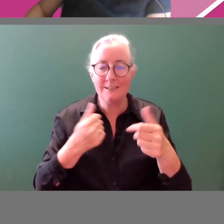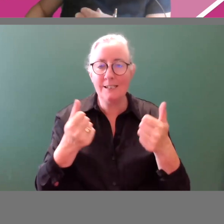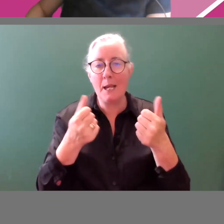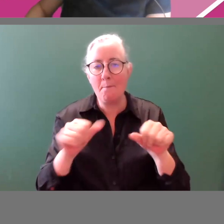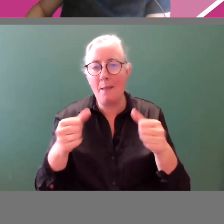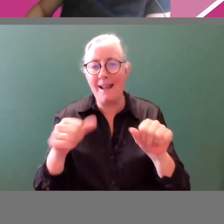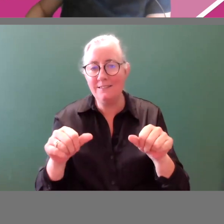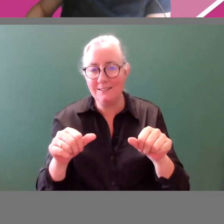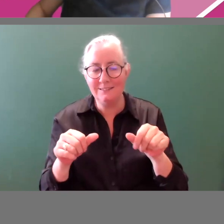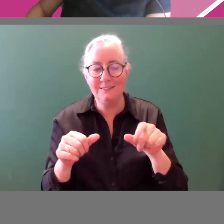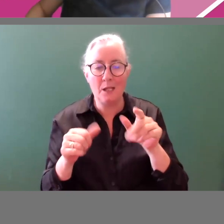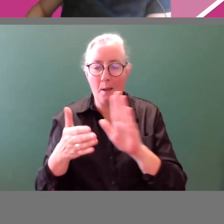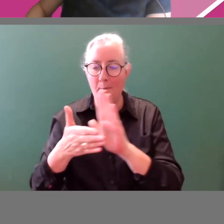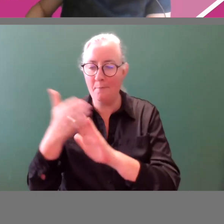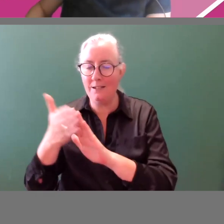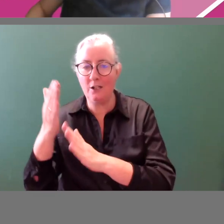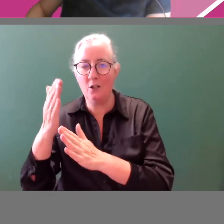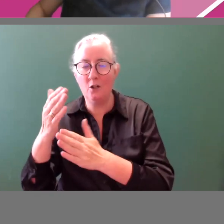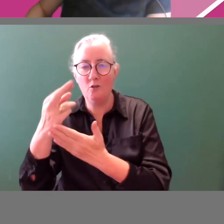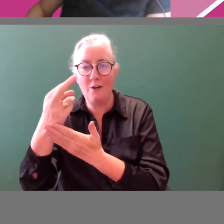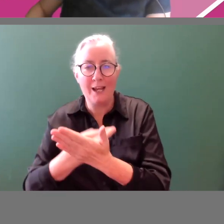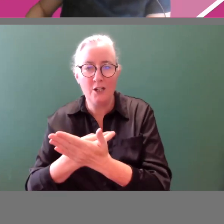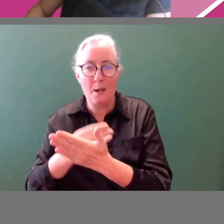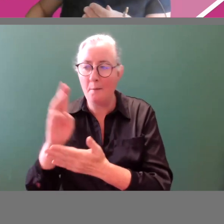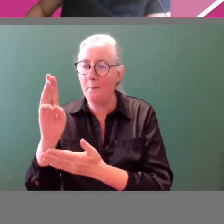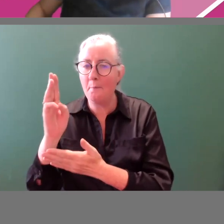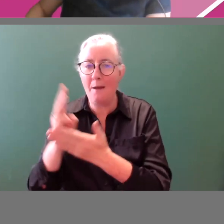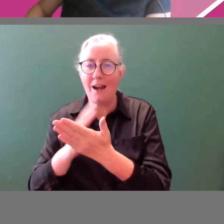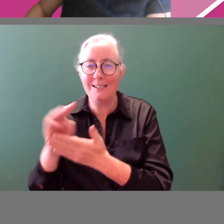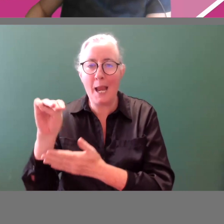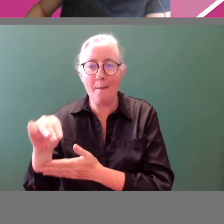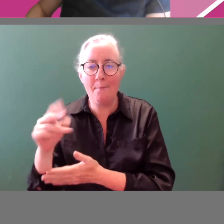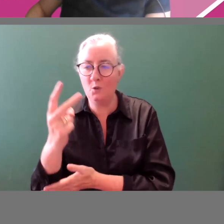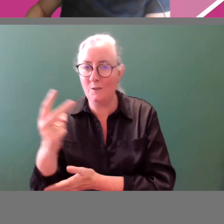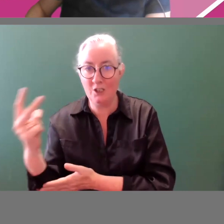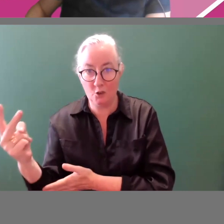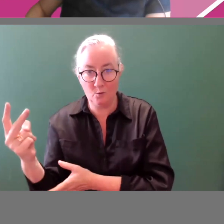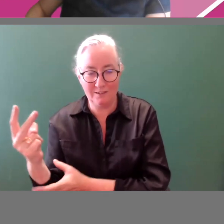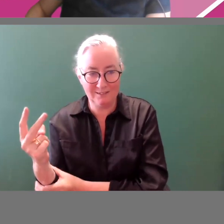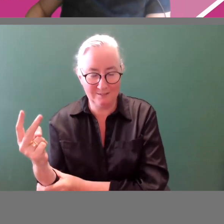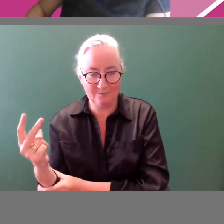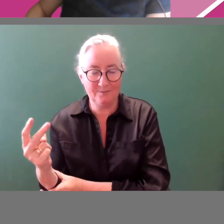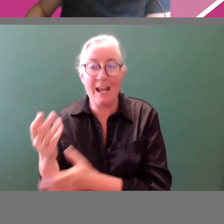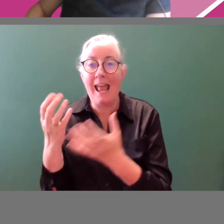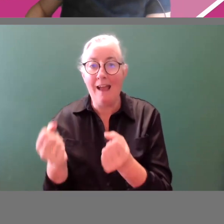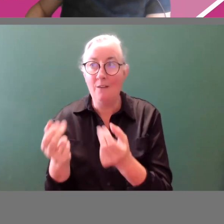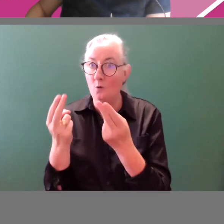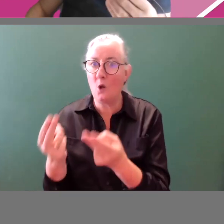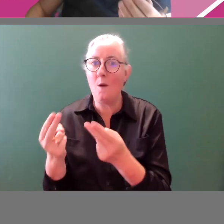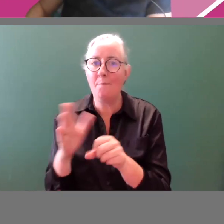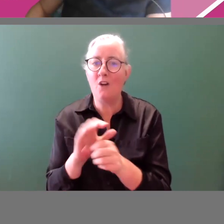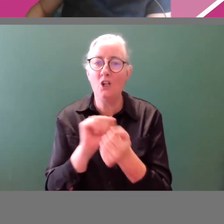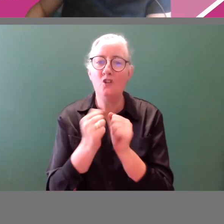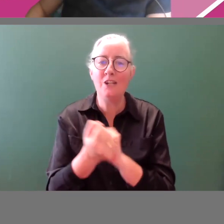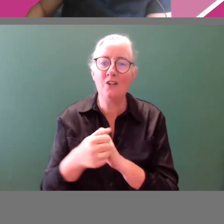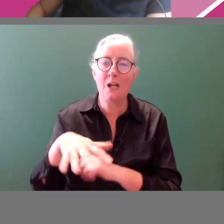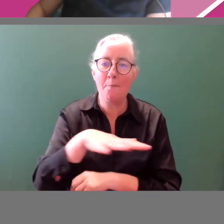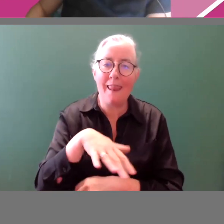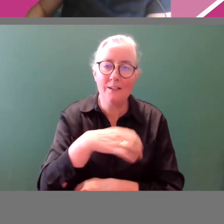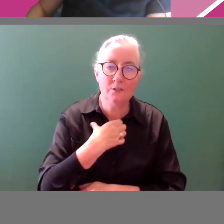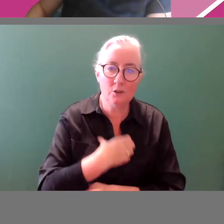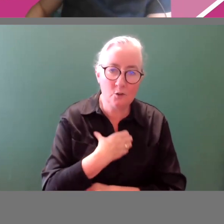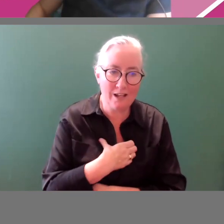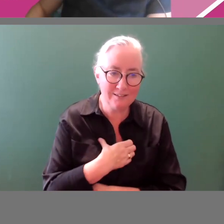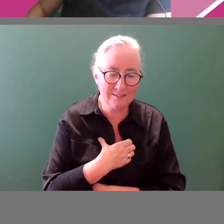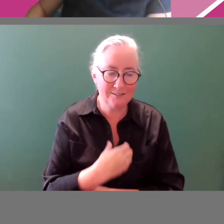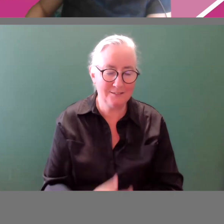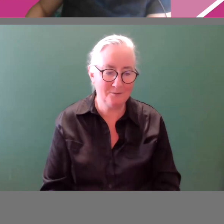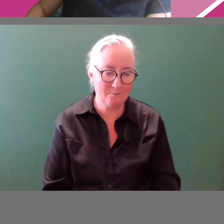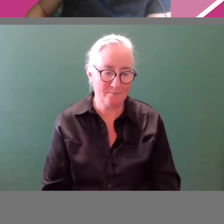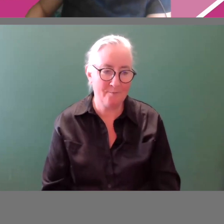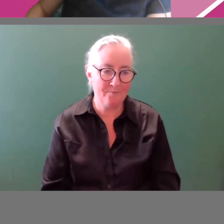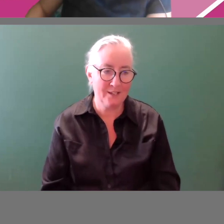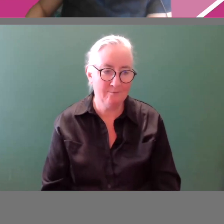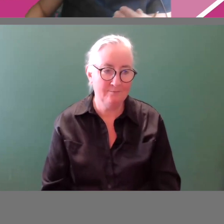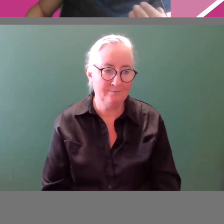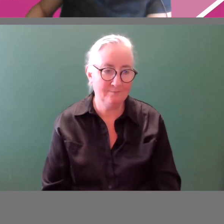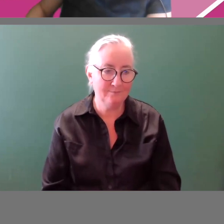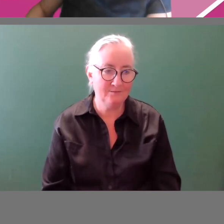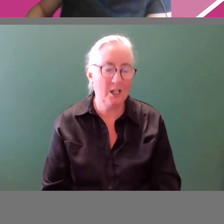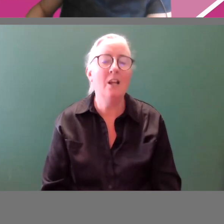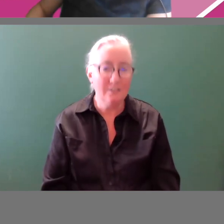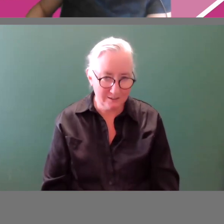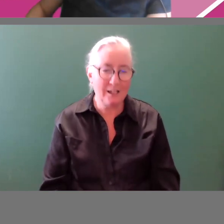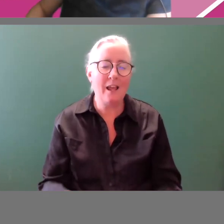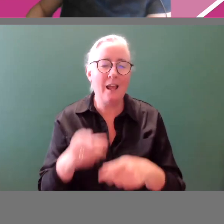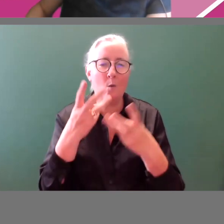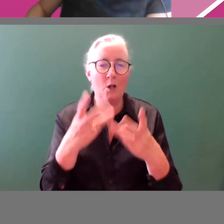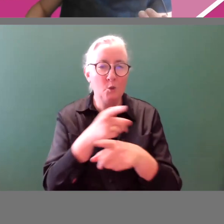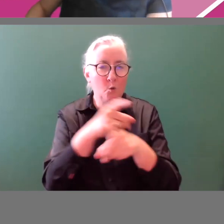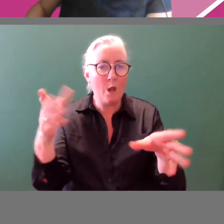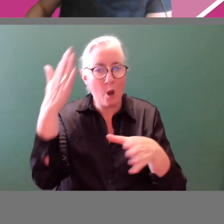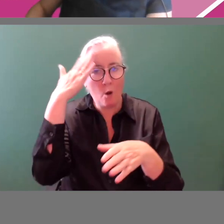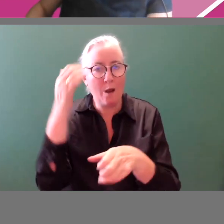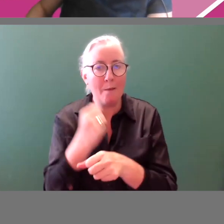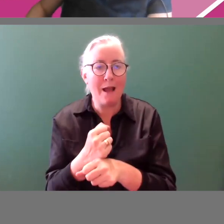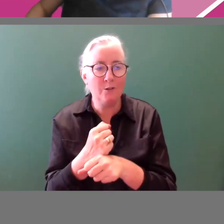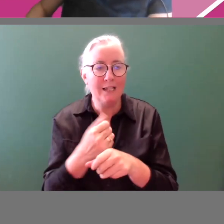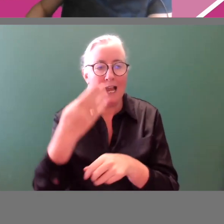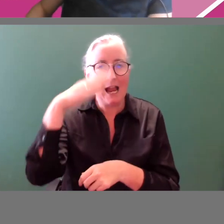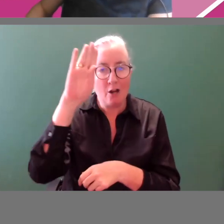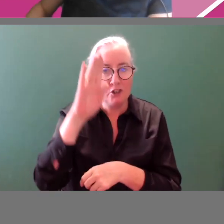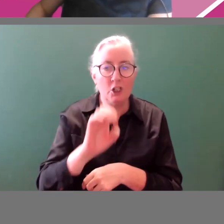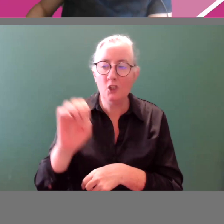Part M Building Regulations 2022. I wanted to draw your attention to an Irish and European standard.